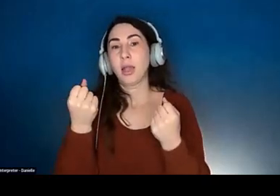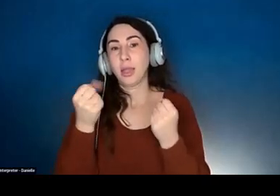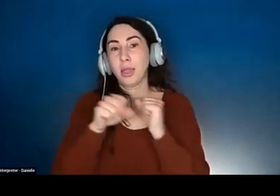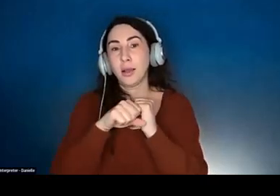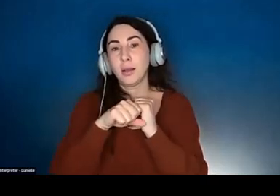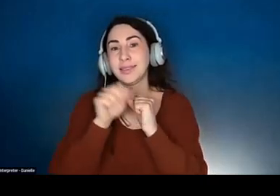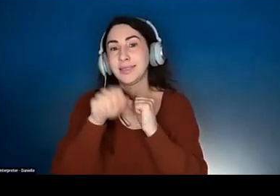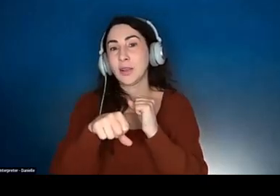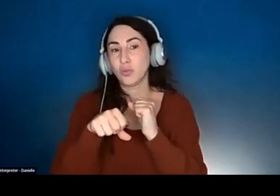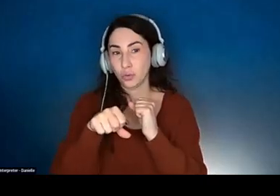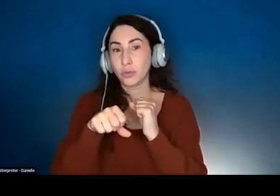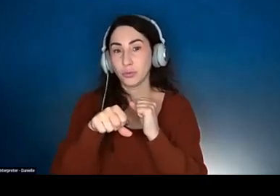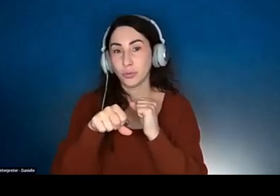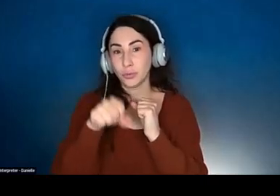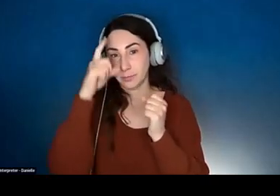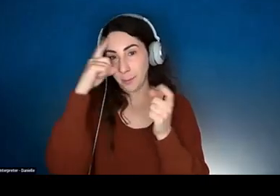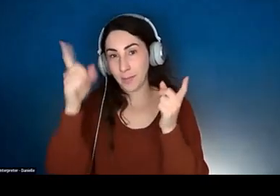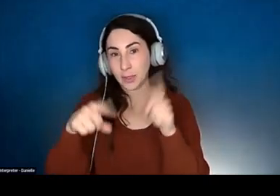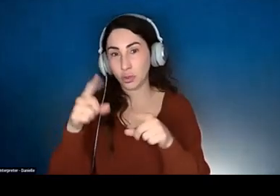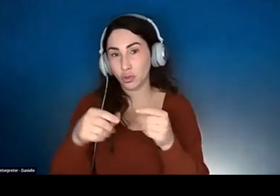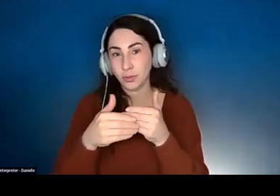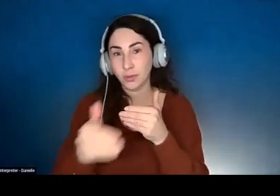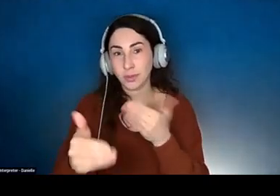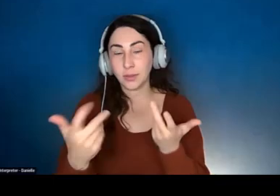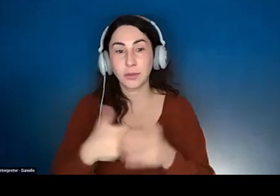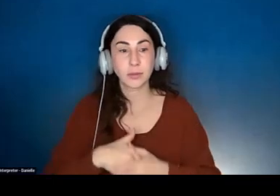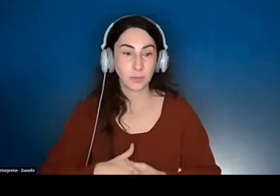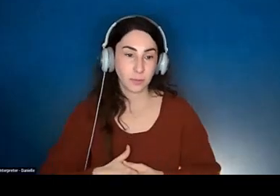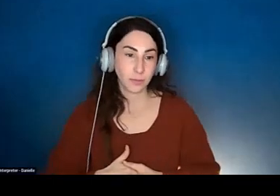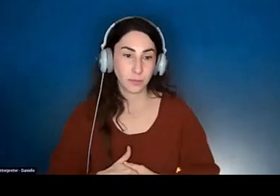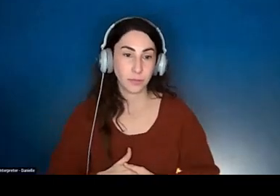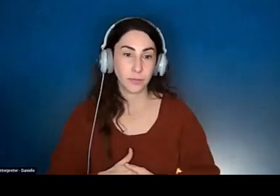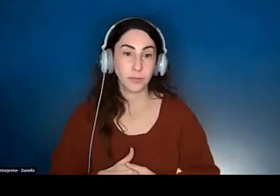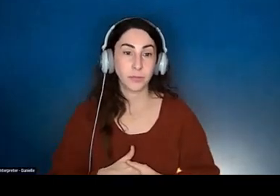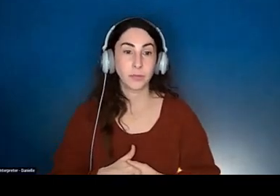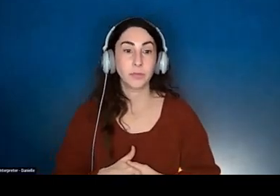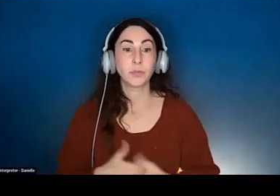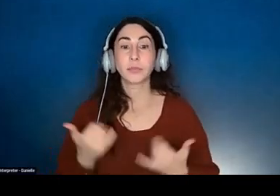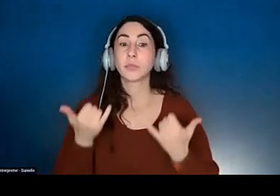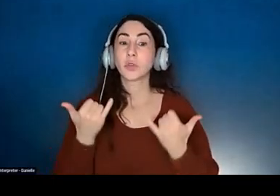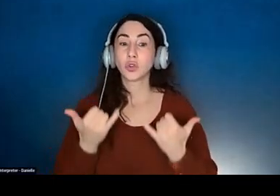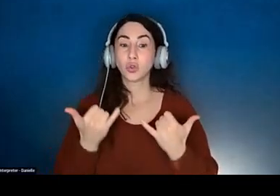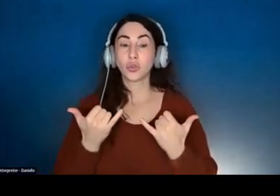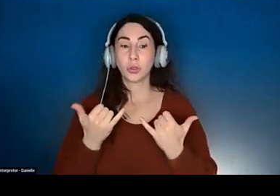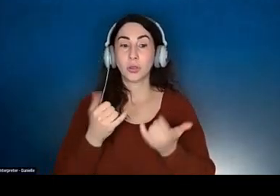The current authorization of MFP ends in